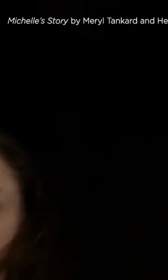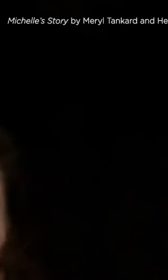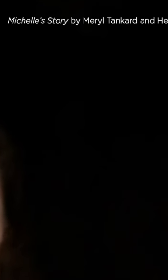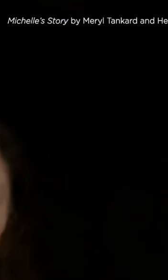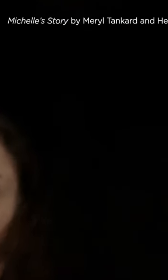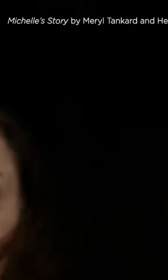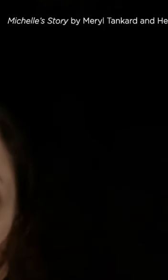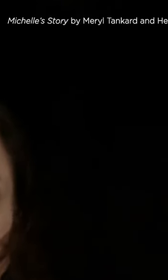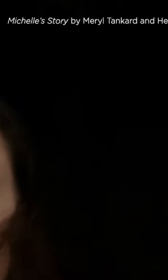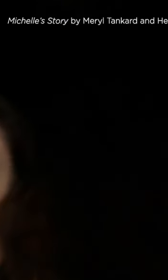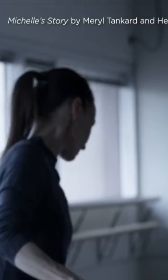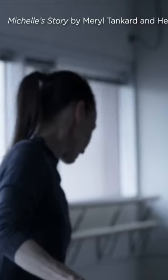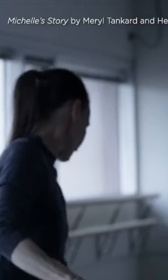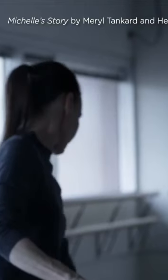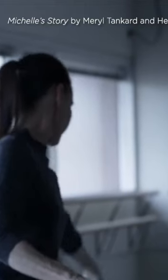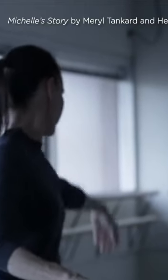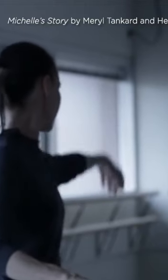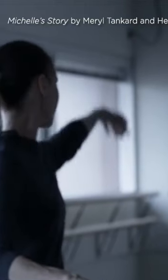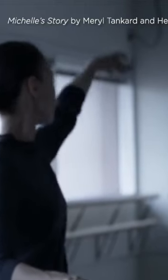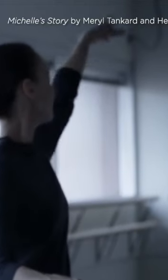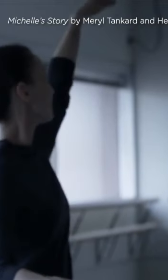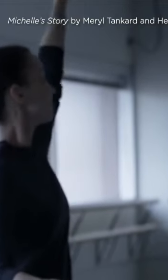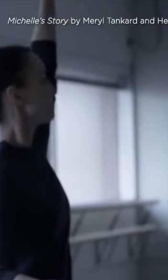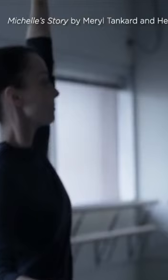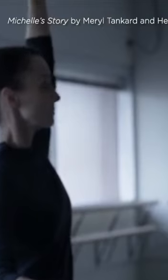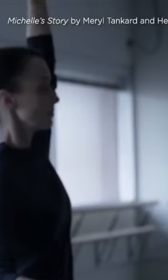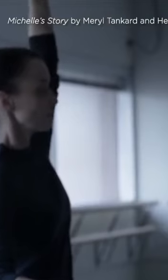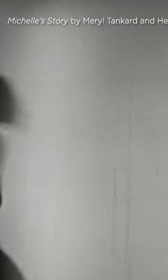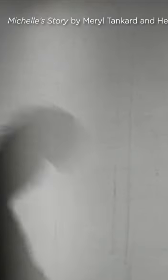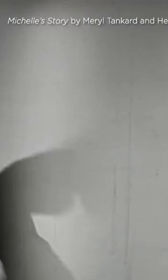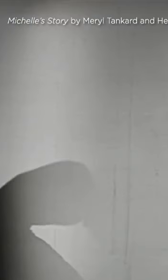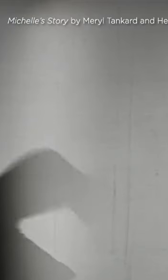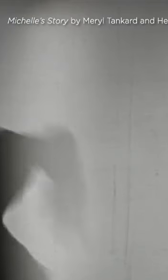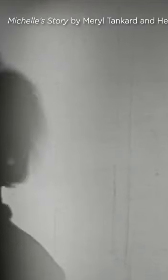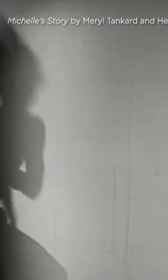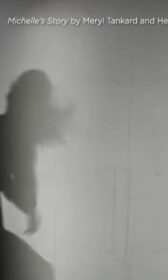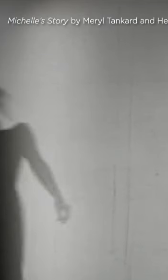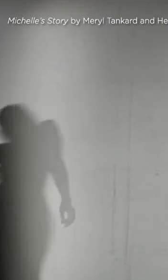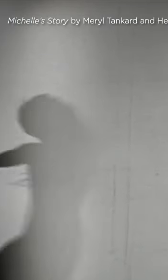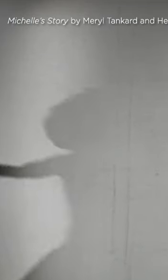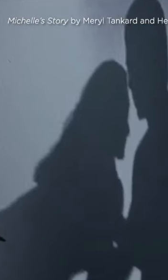This dedication to creating pathways for other disabled artists is a hallmark of Michelle's practice.